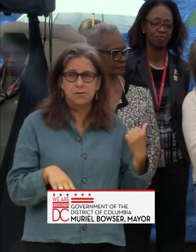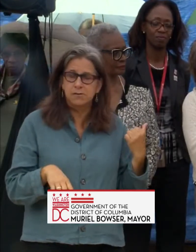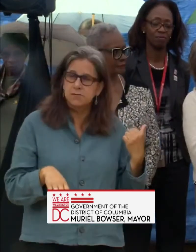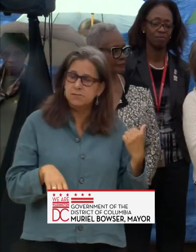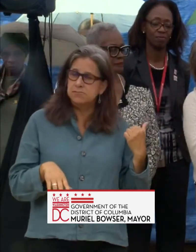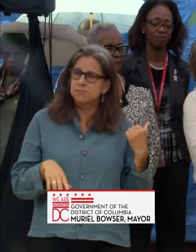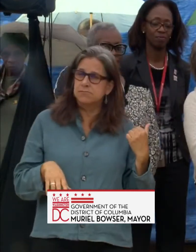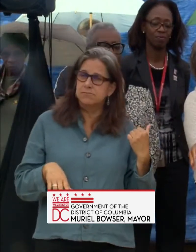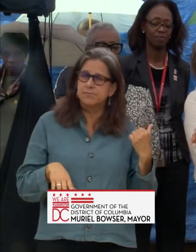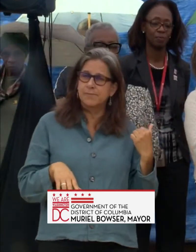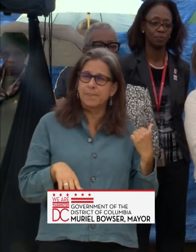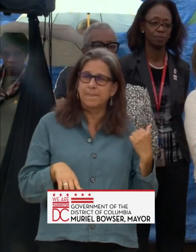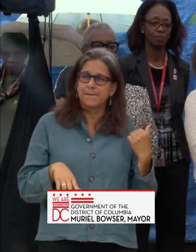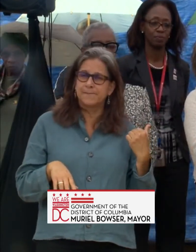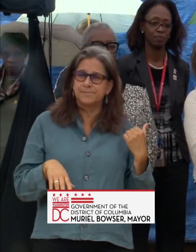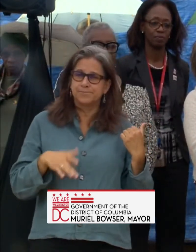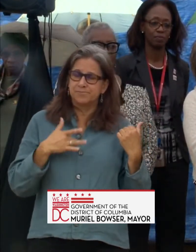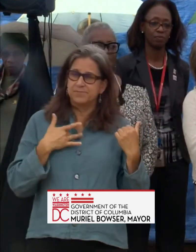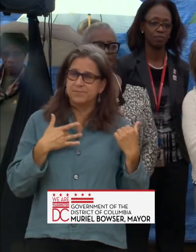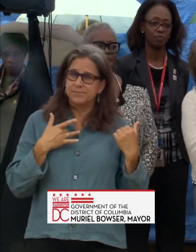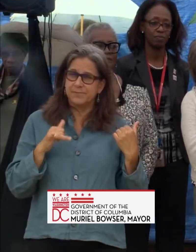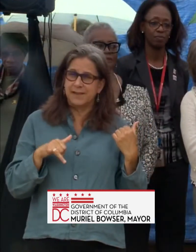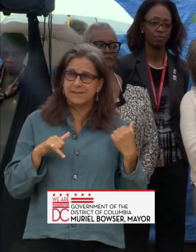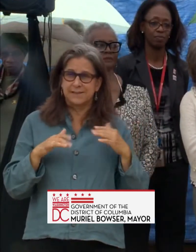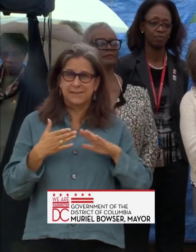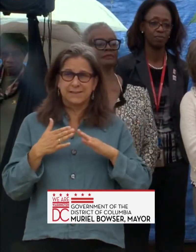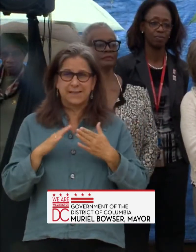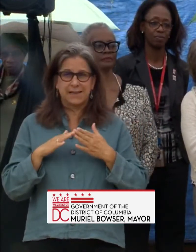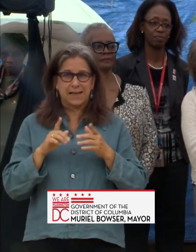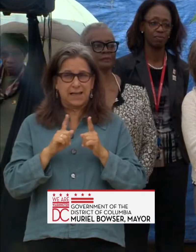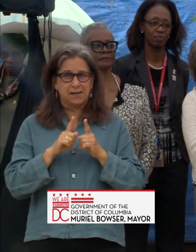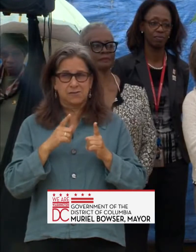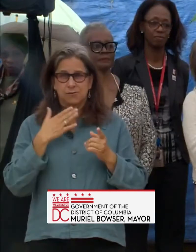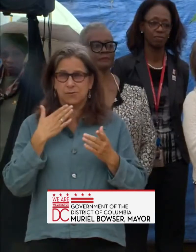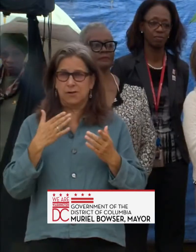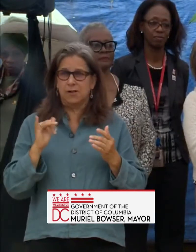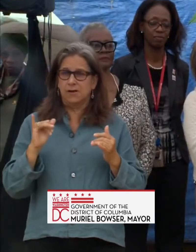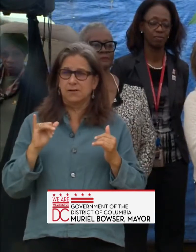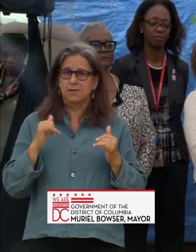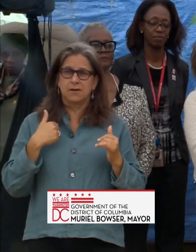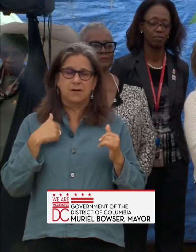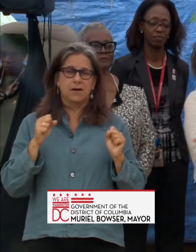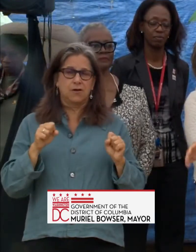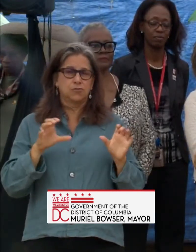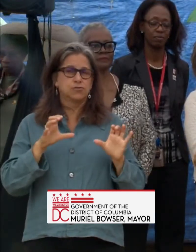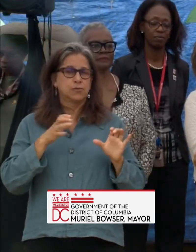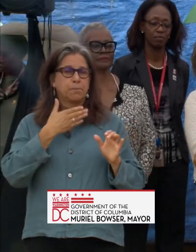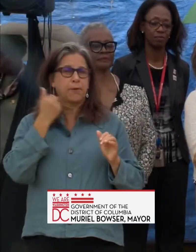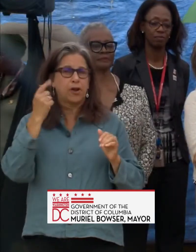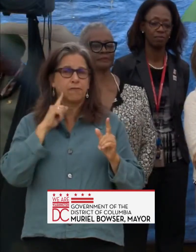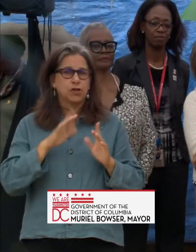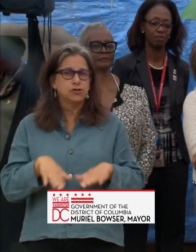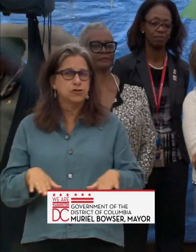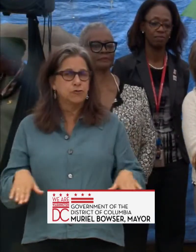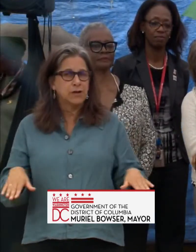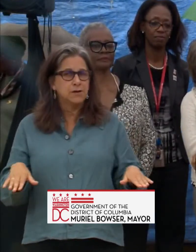SITUATED AS OURS, WE HAVE TO DO BETTER BY CHILDREN AND FAMILIES, ESPECIALLY WHEN IT COMES TO EMERGENCY HOUSING.